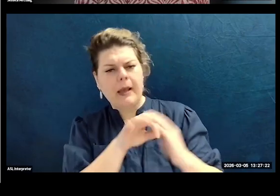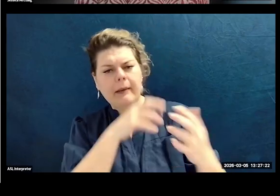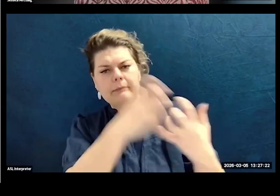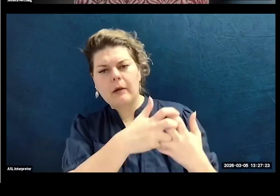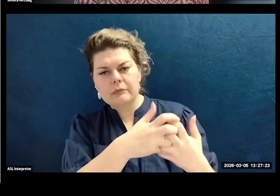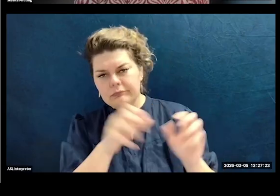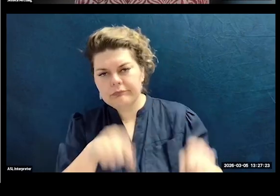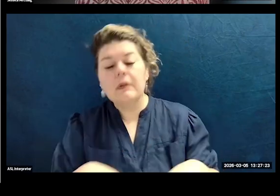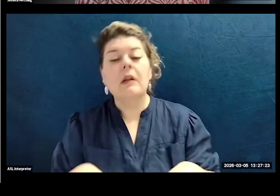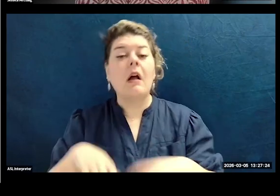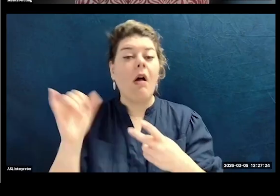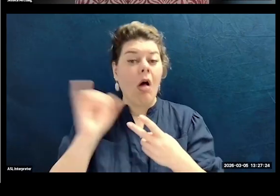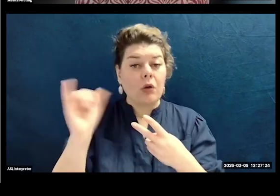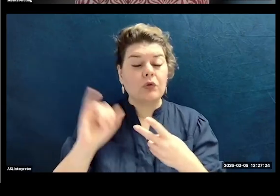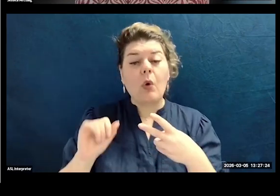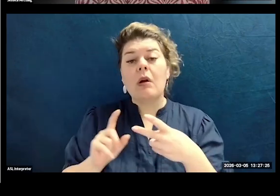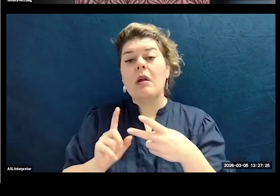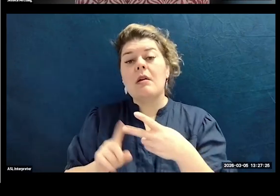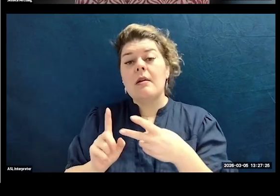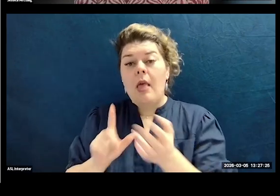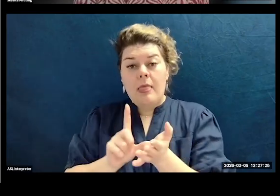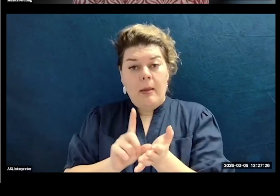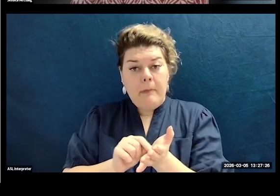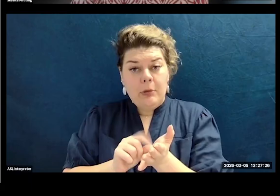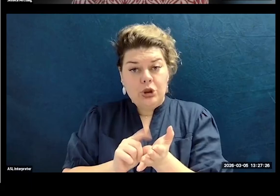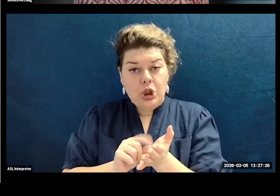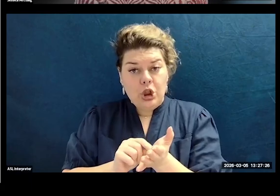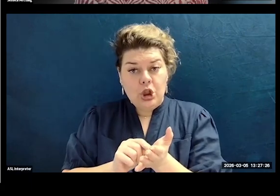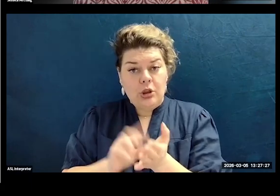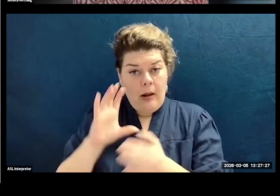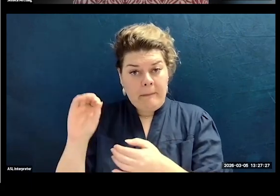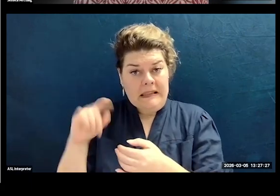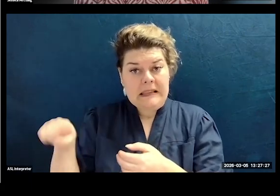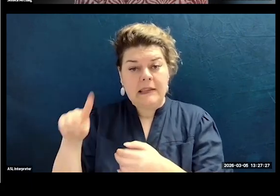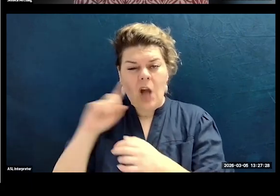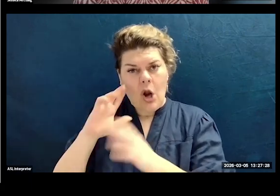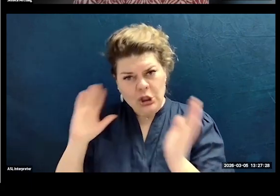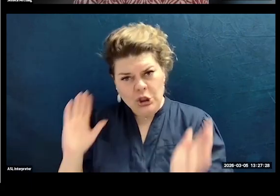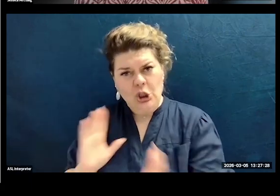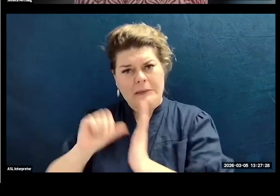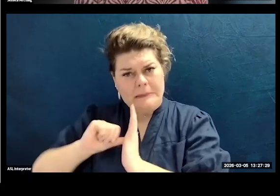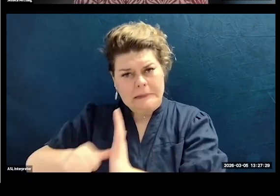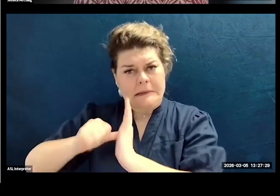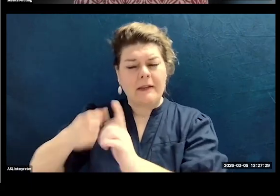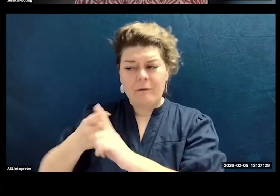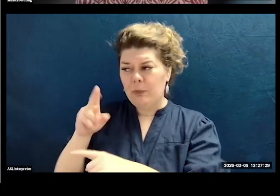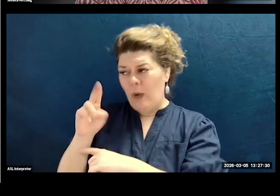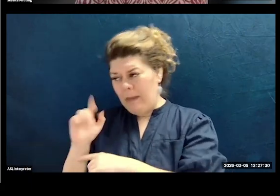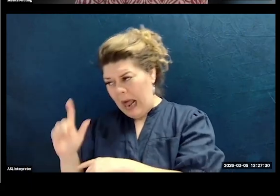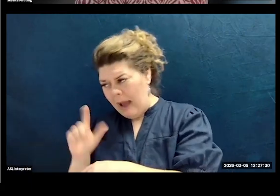The other thing is that our publishers are being strongly encouraged by both the U of M Library and other higher ed institutions